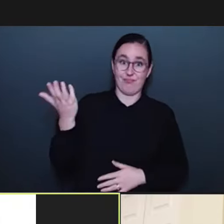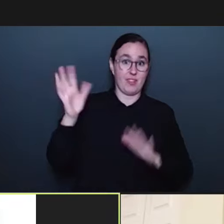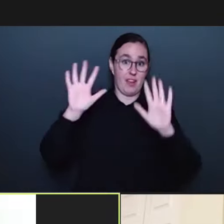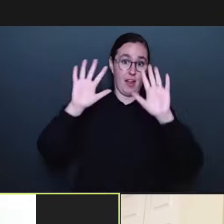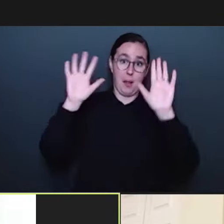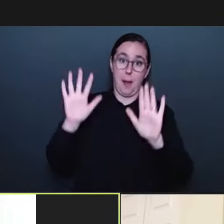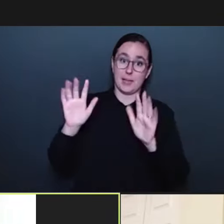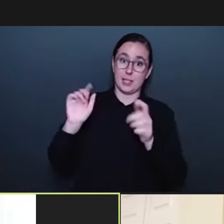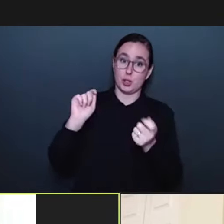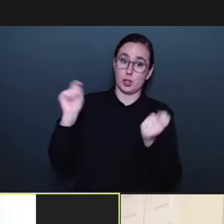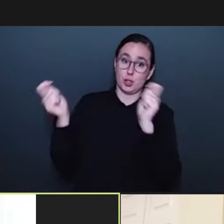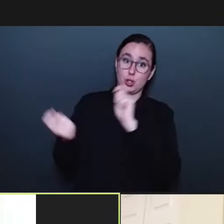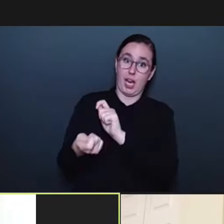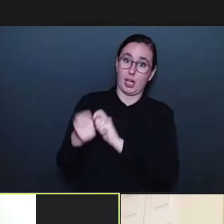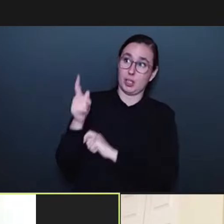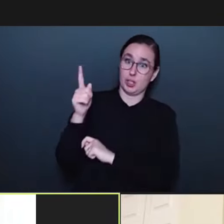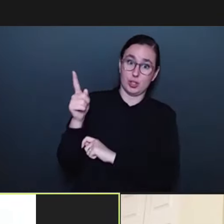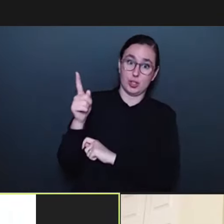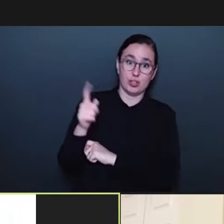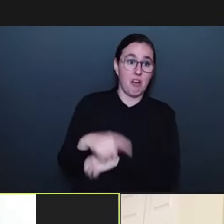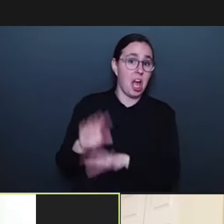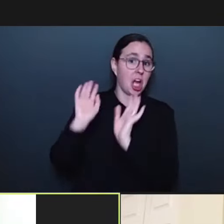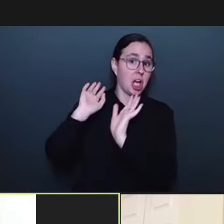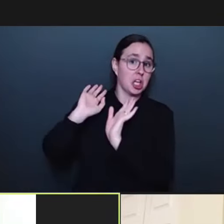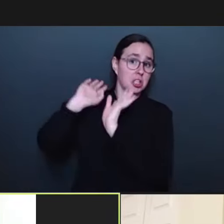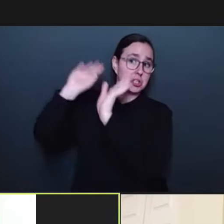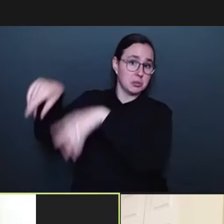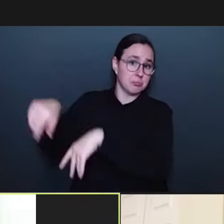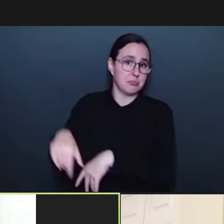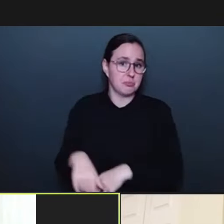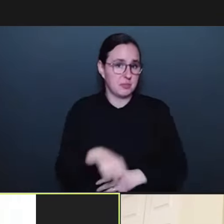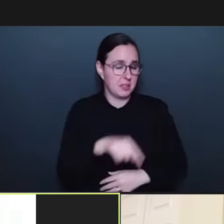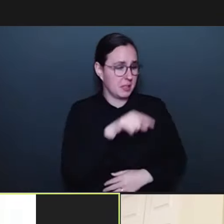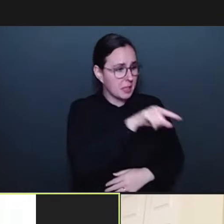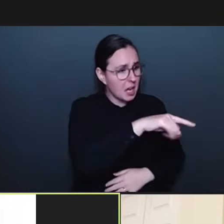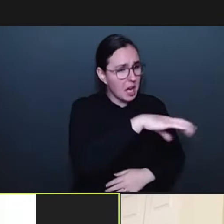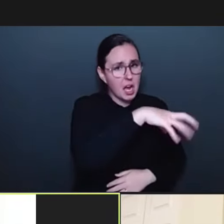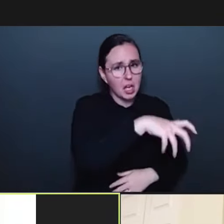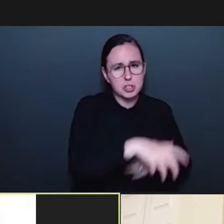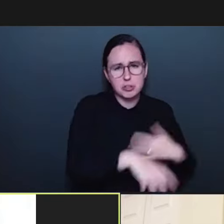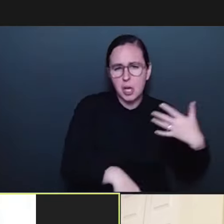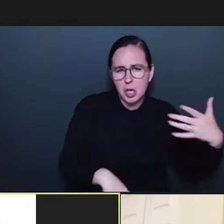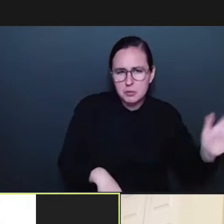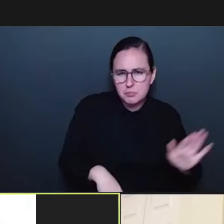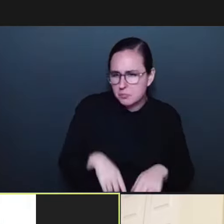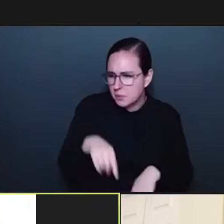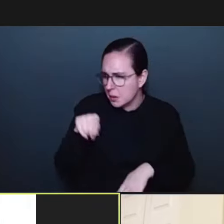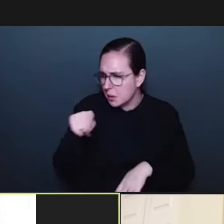this planet. It's affecting the poor countries and the rich countries. The thing is that the